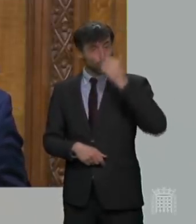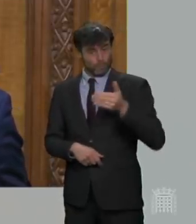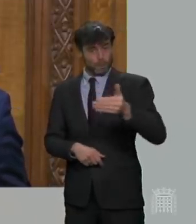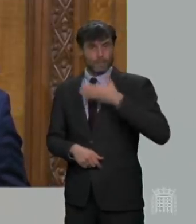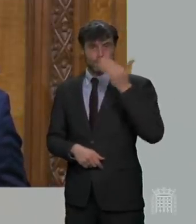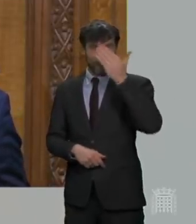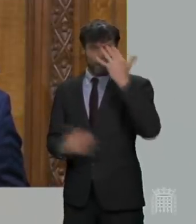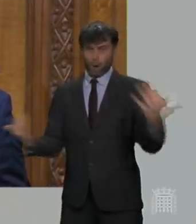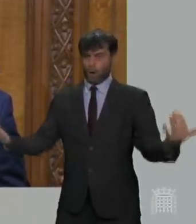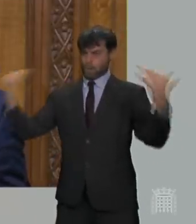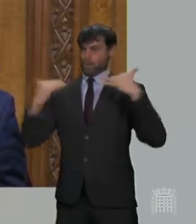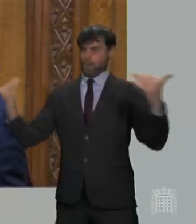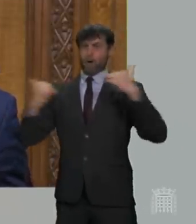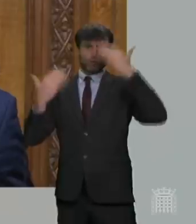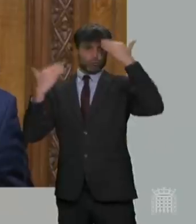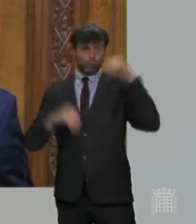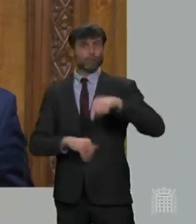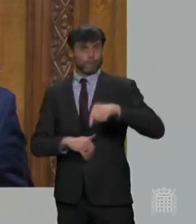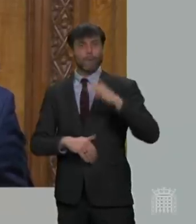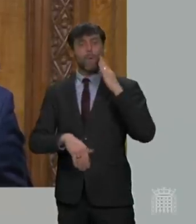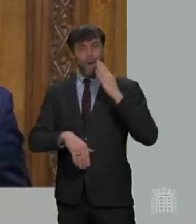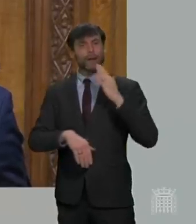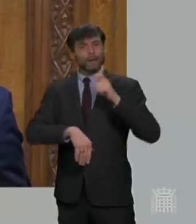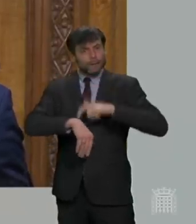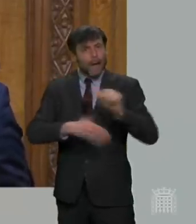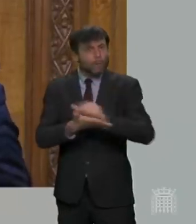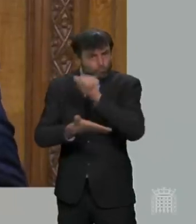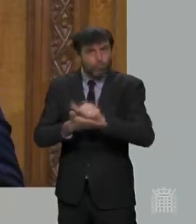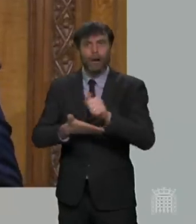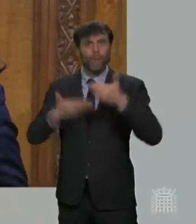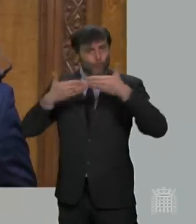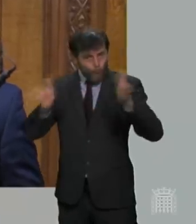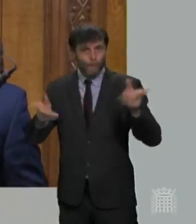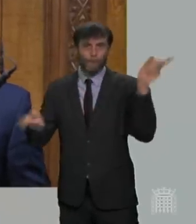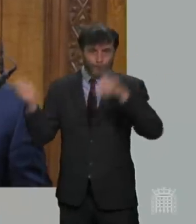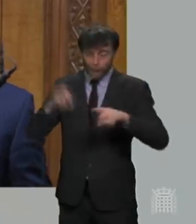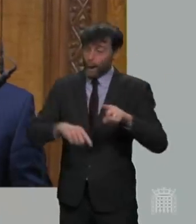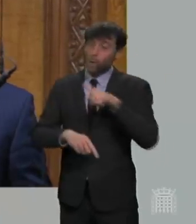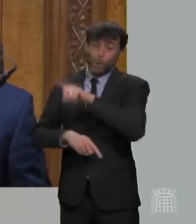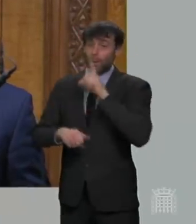reopens. When the time is right, will the Prime Minister support a campaign encouraging people